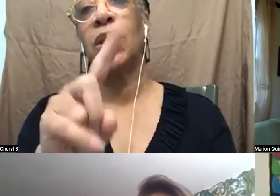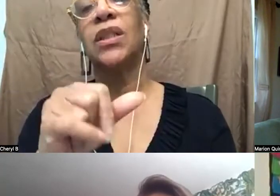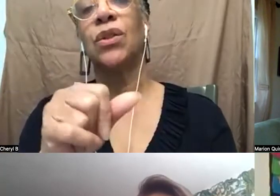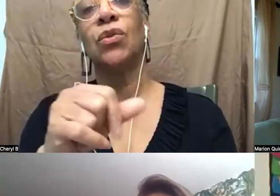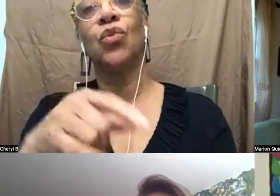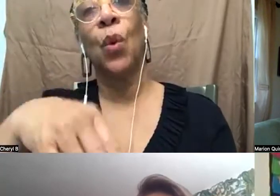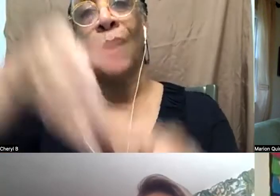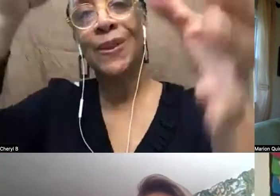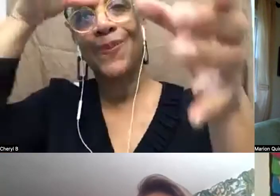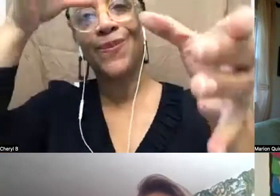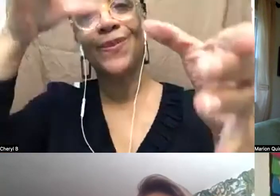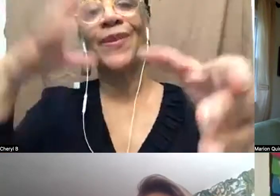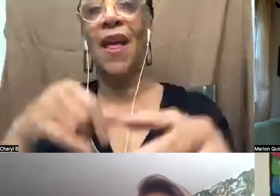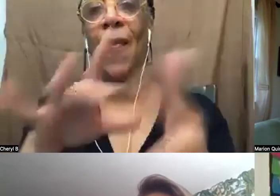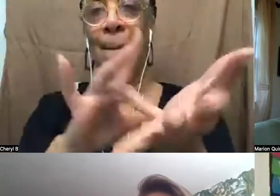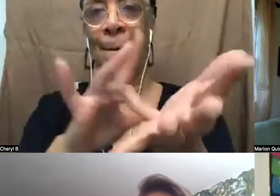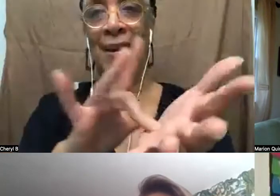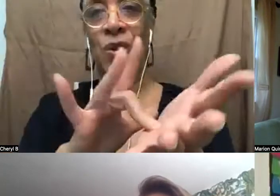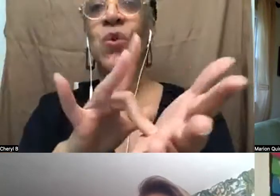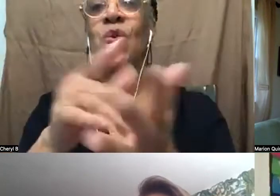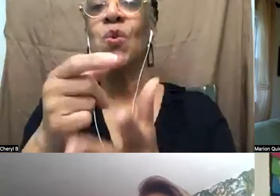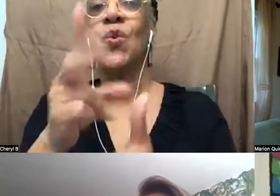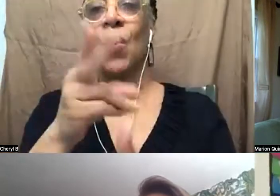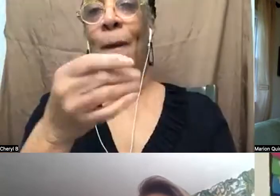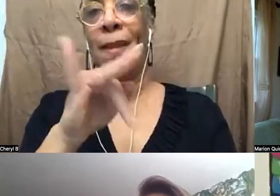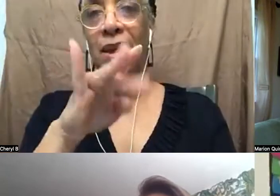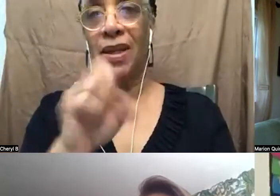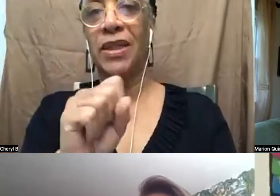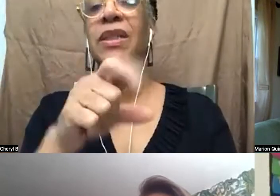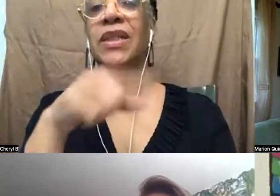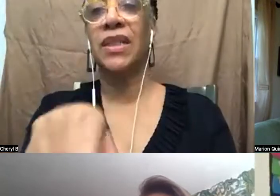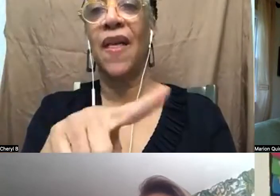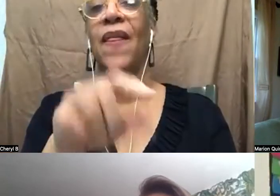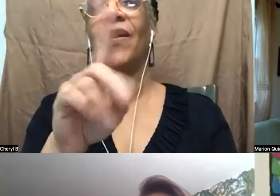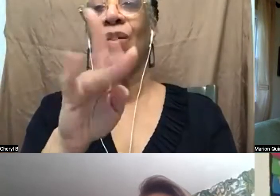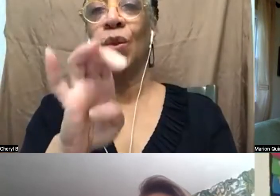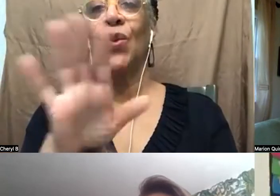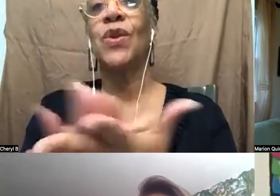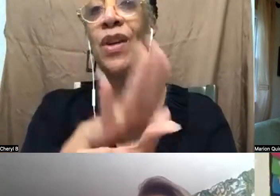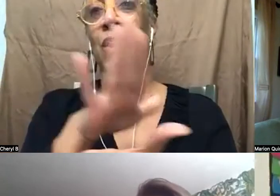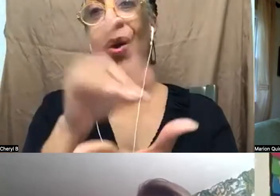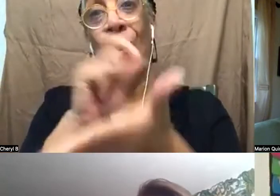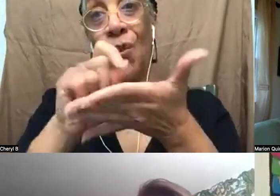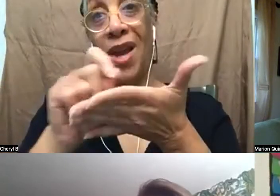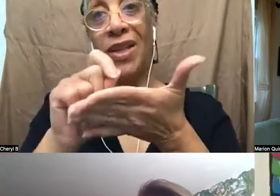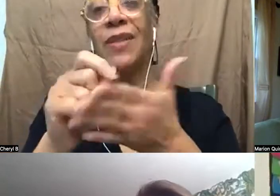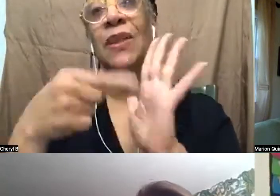Medical Humanities and an associate of the Health Humanities Lab at Duke University. Her writing has been featured in numerous